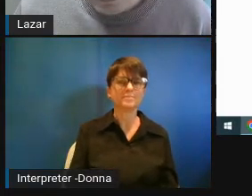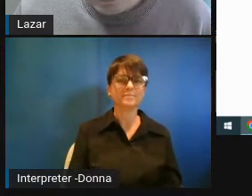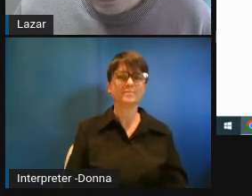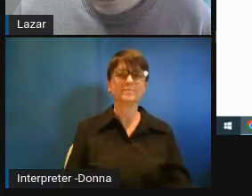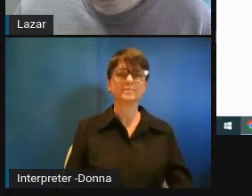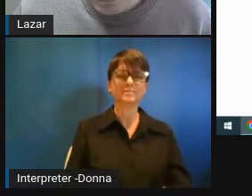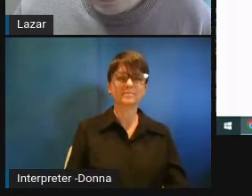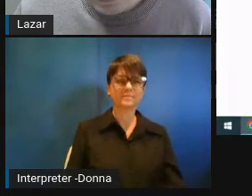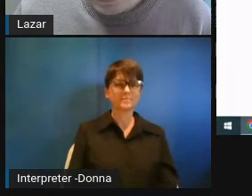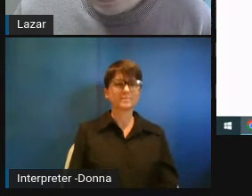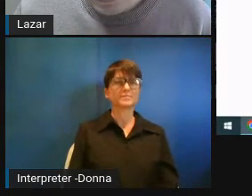You're sparkling.